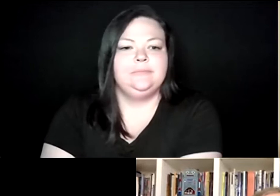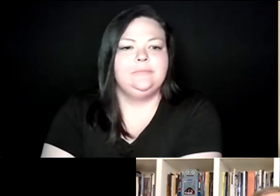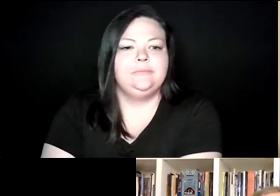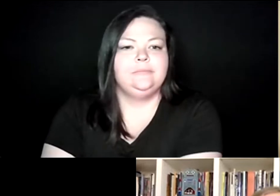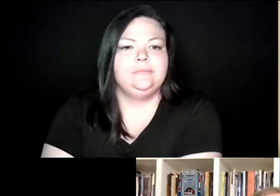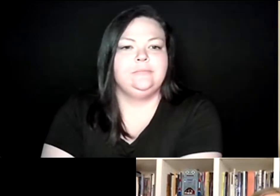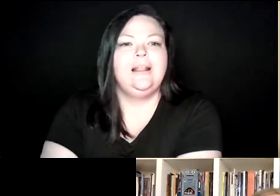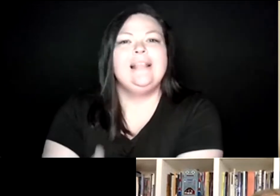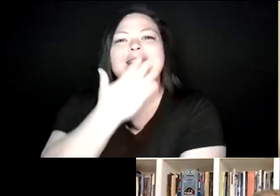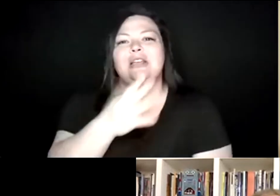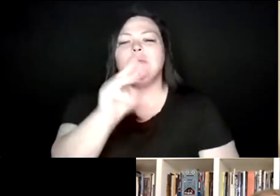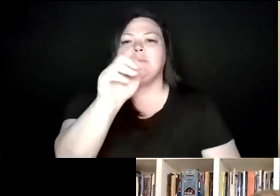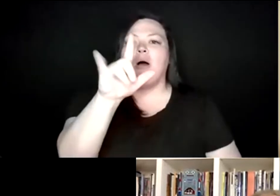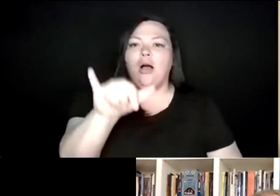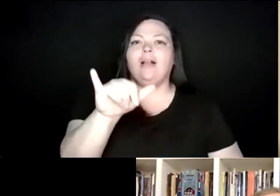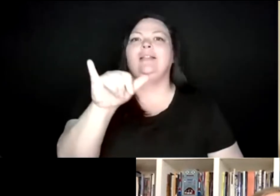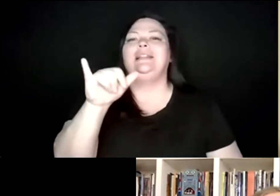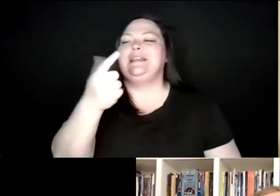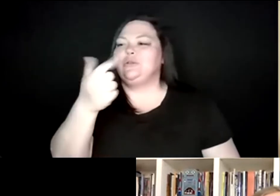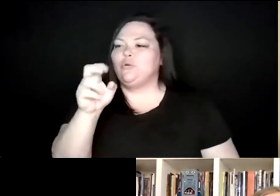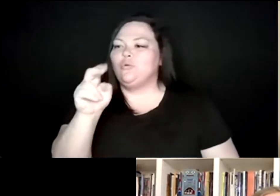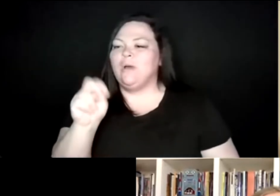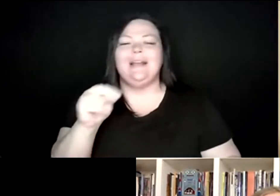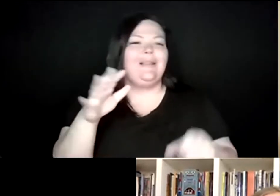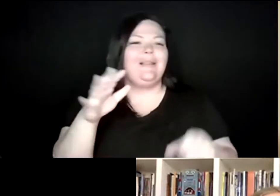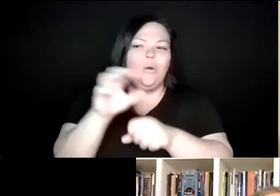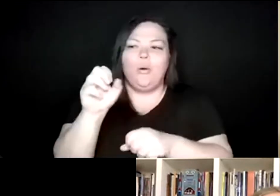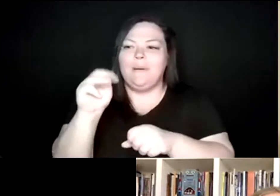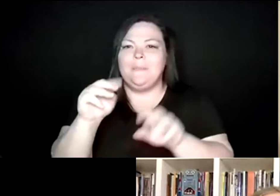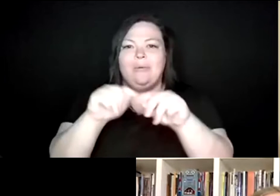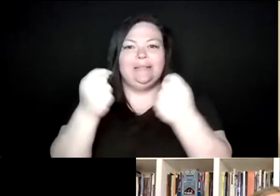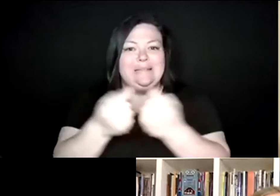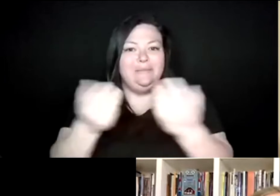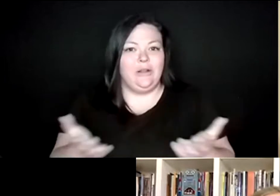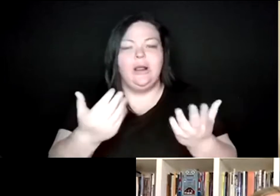Gwen and the whole Open Mouth team for having me here and also the wonderful readers it's